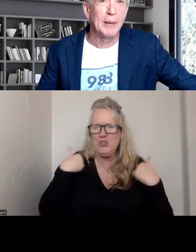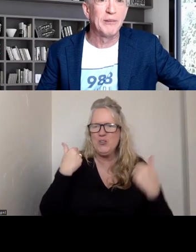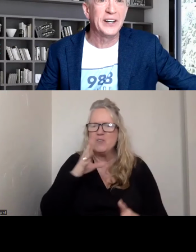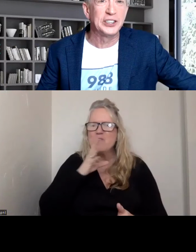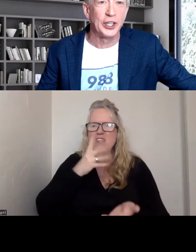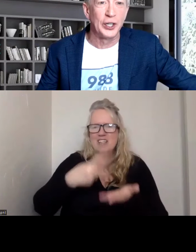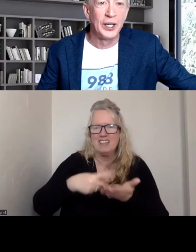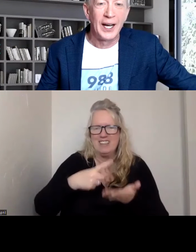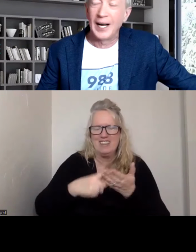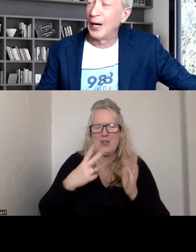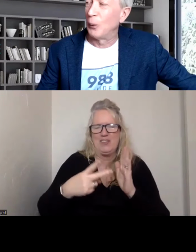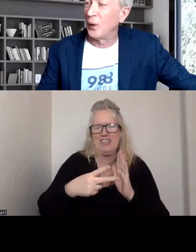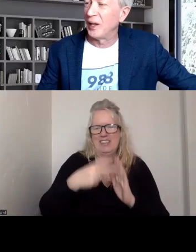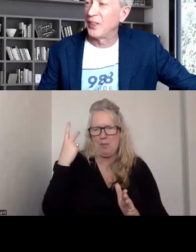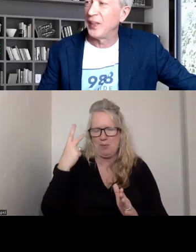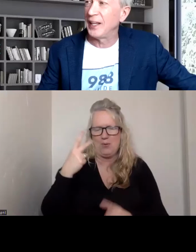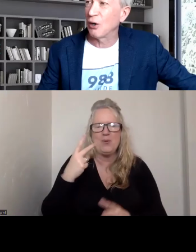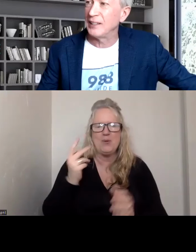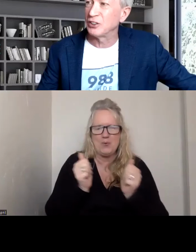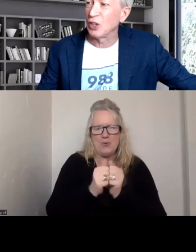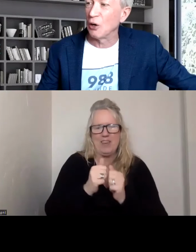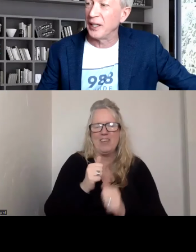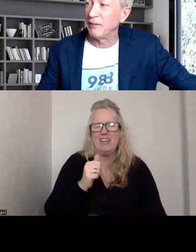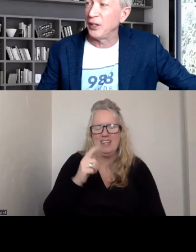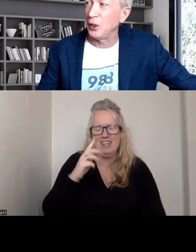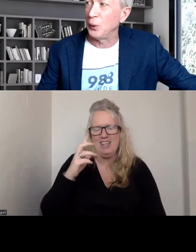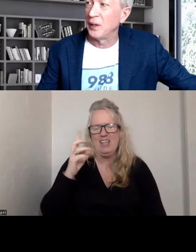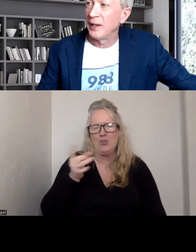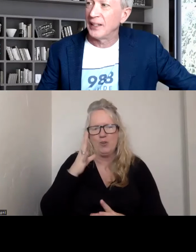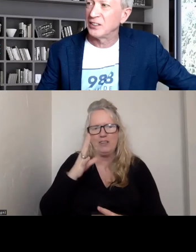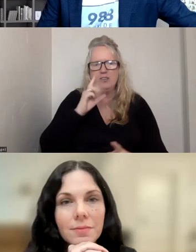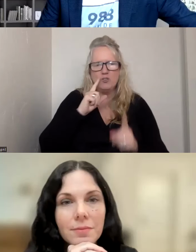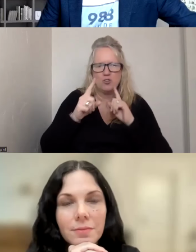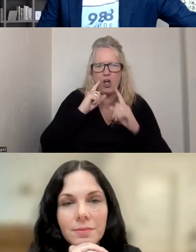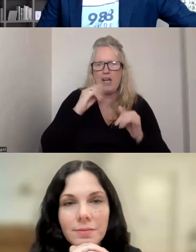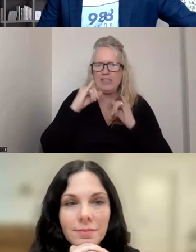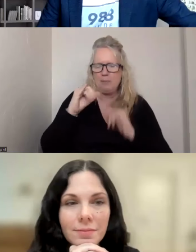DOUBLE FEATURE WITH THE CRISIS TALK INTERVIEW THAT STEPHANIE DID.